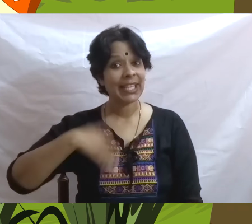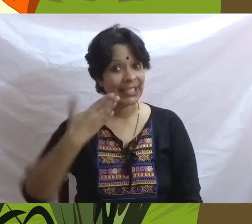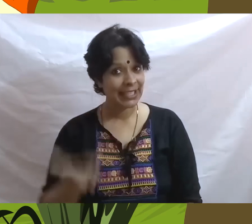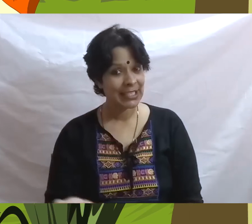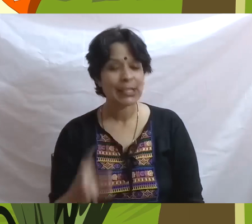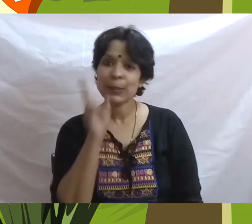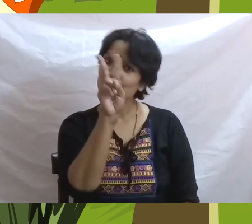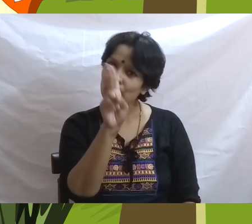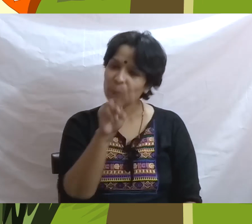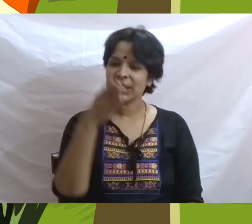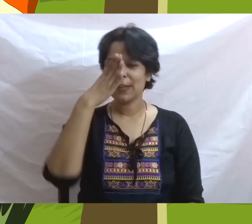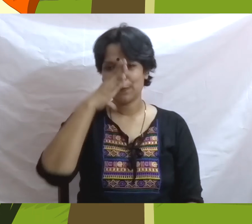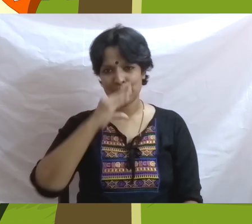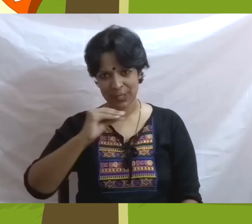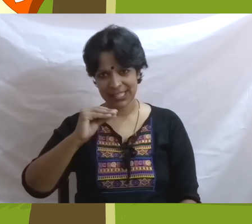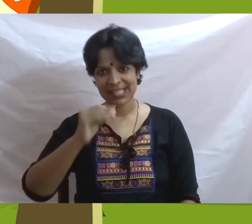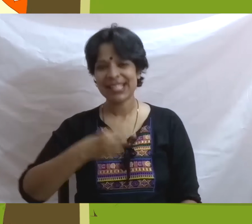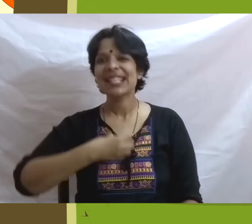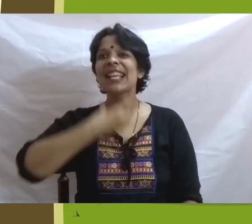They both became good friends from that day!